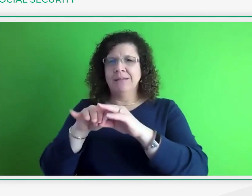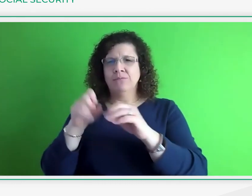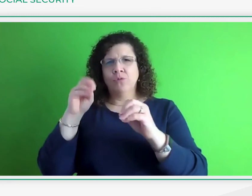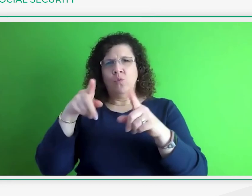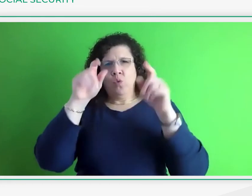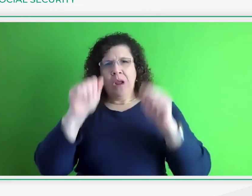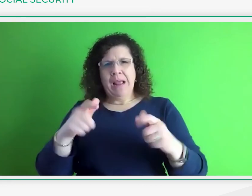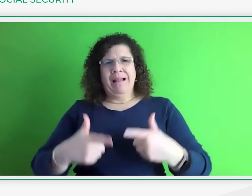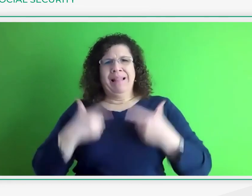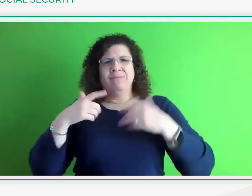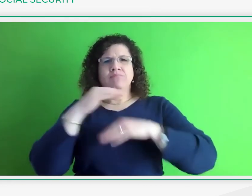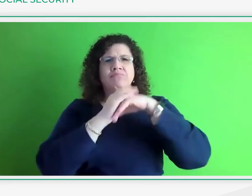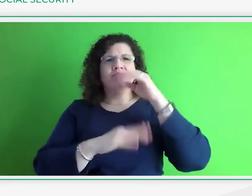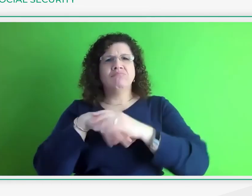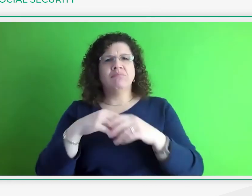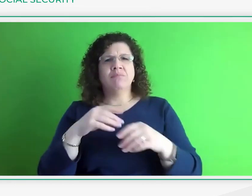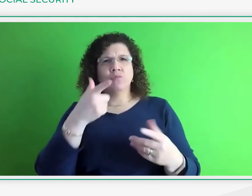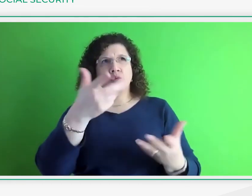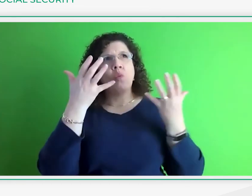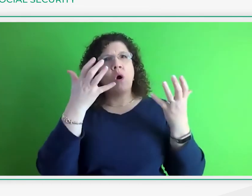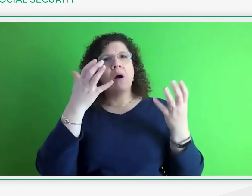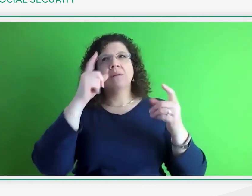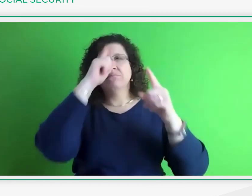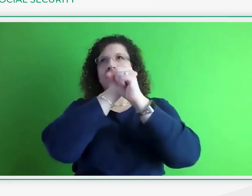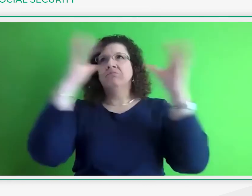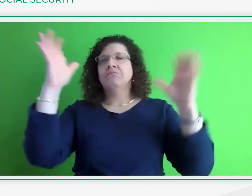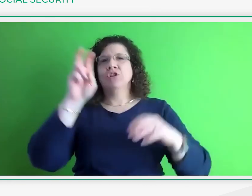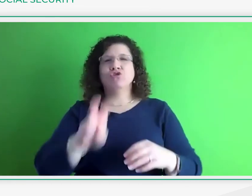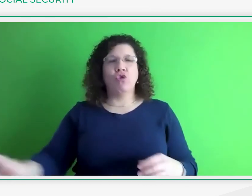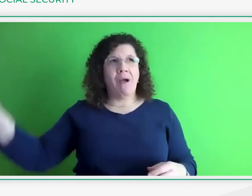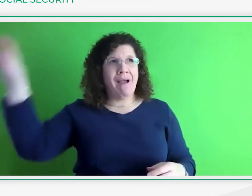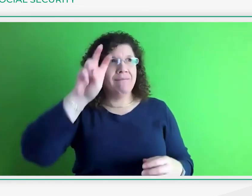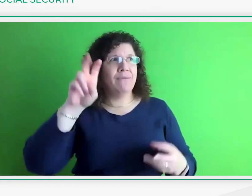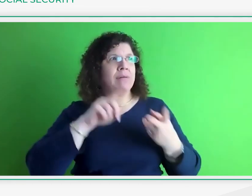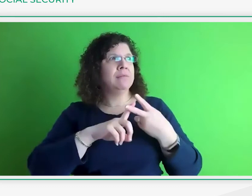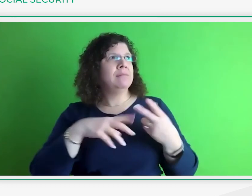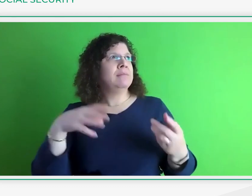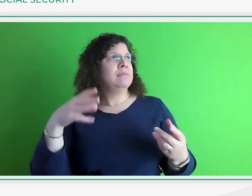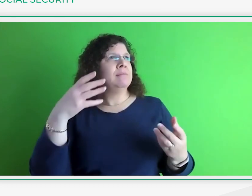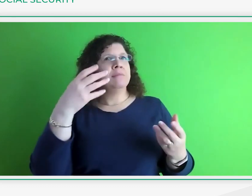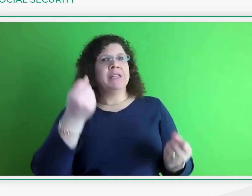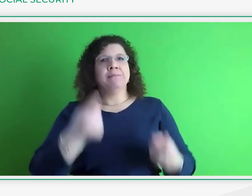That is key to be able to live comfortably and have the lifestyle that you're dreaming of when you retire.